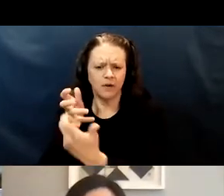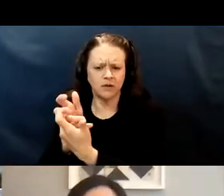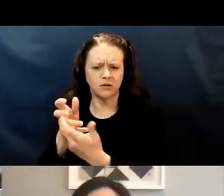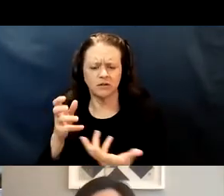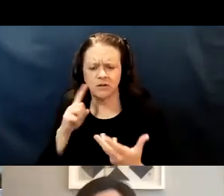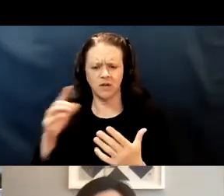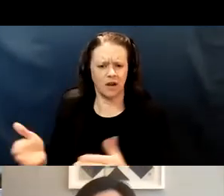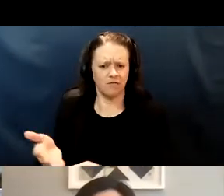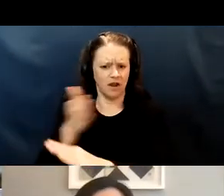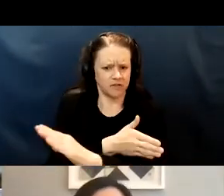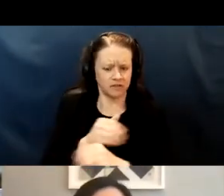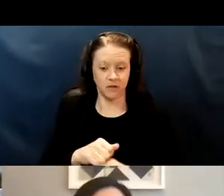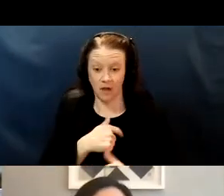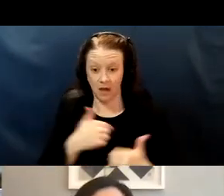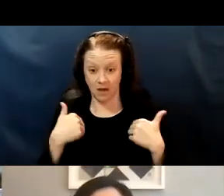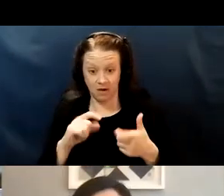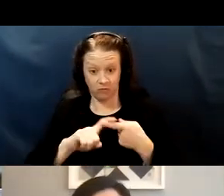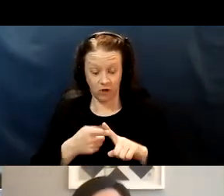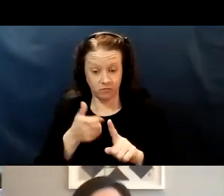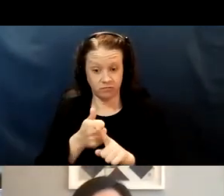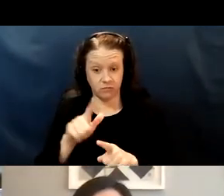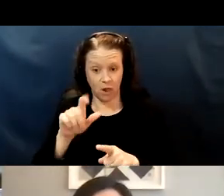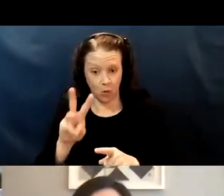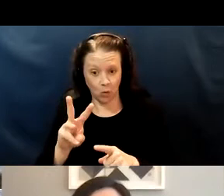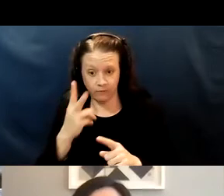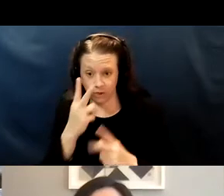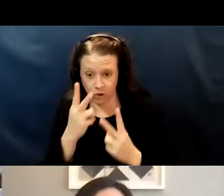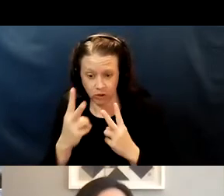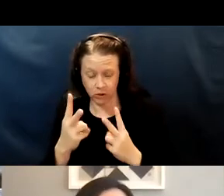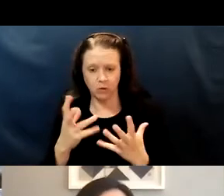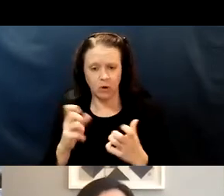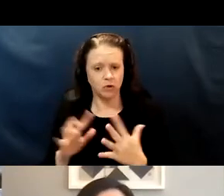who has low vision, and she likes to reach out to different